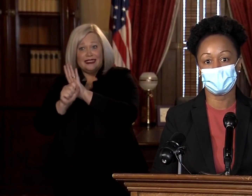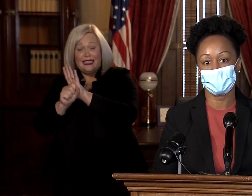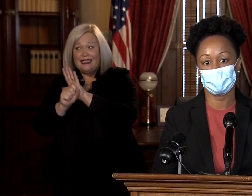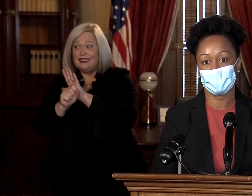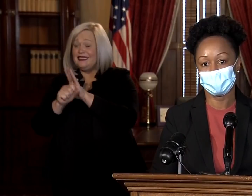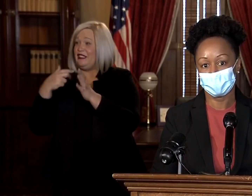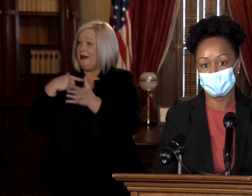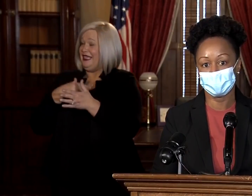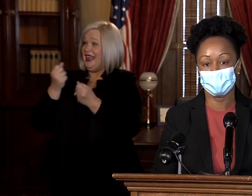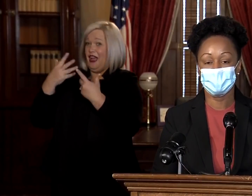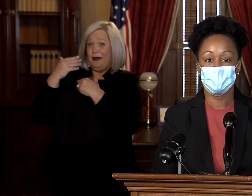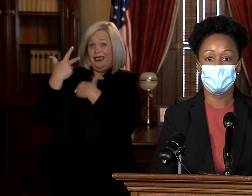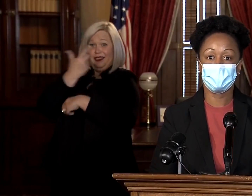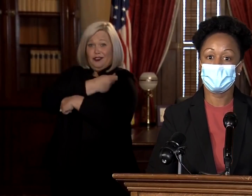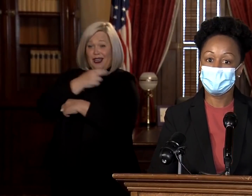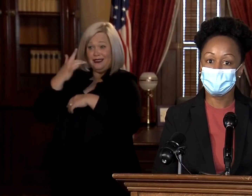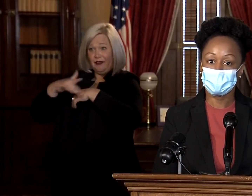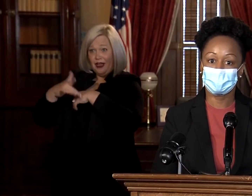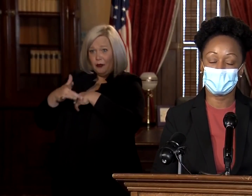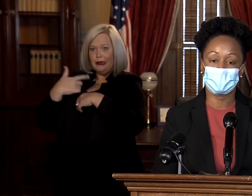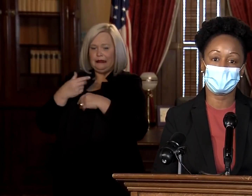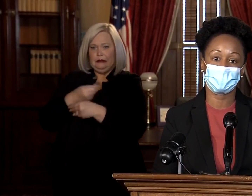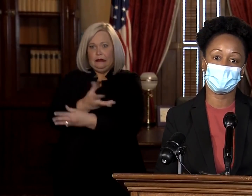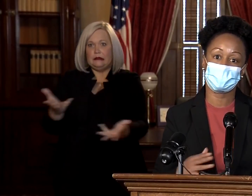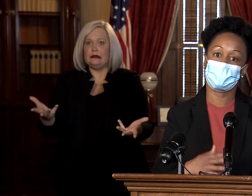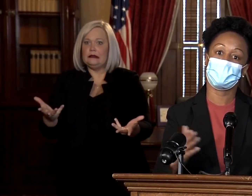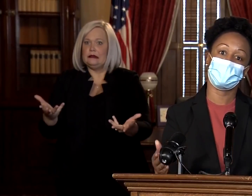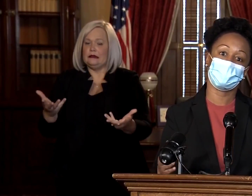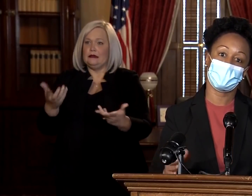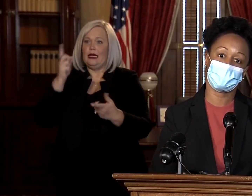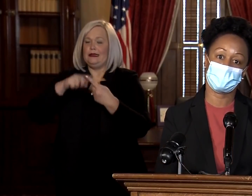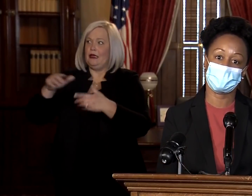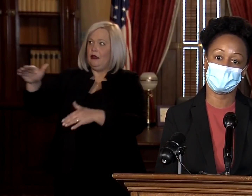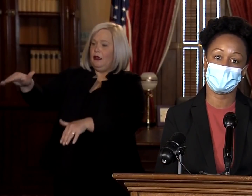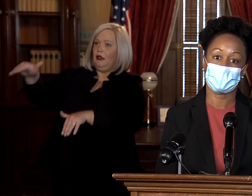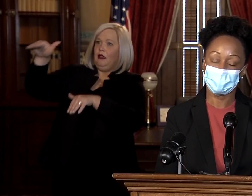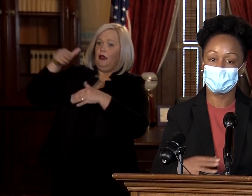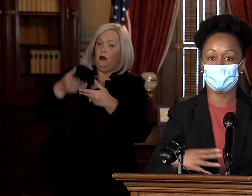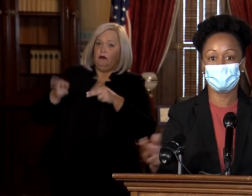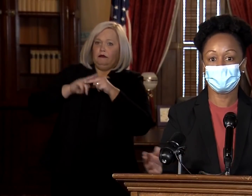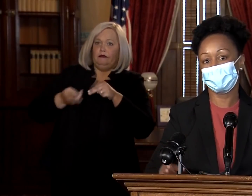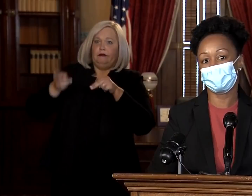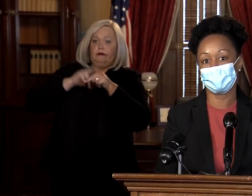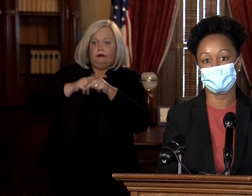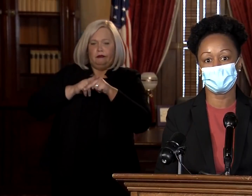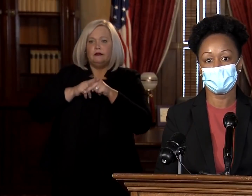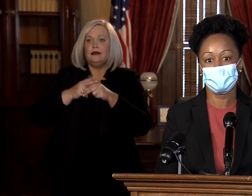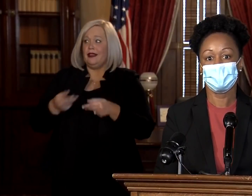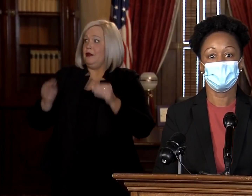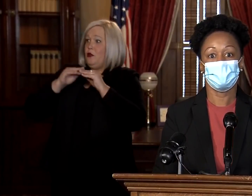getting it into people’s arms as quickly as we can. quickly as we can. We are limiting right now like We are limiting right now like every other state by how much we every other state by how much we have allocated. have allocated. You’re absolutely right.